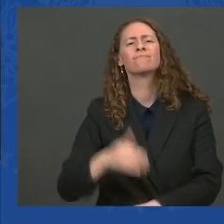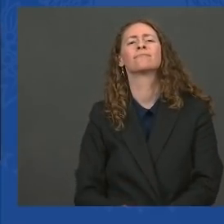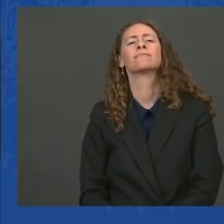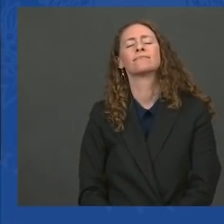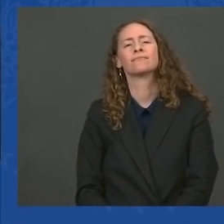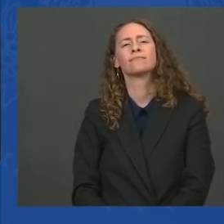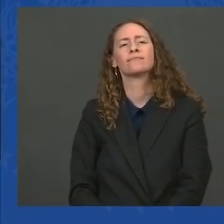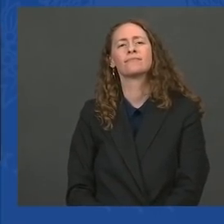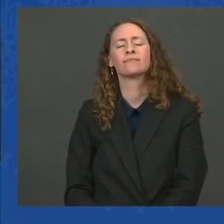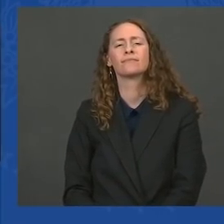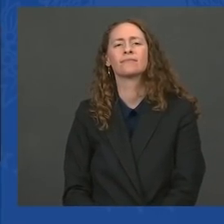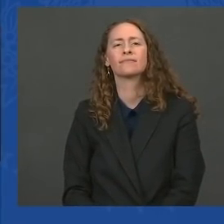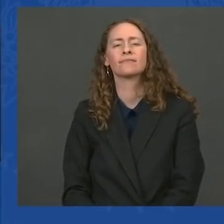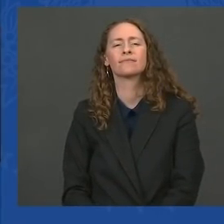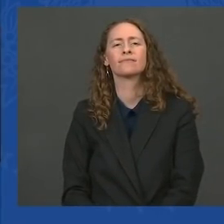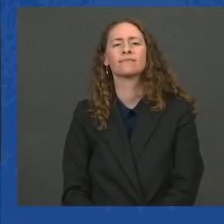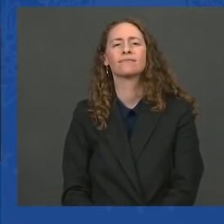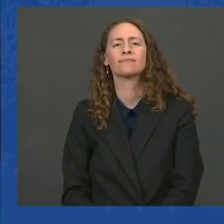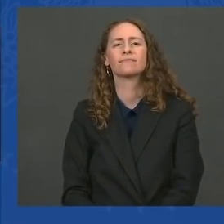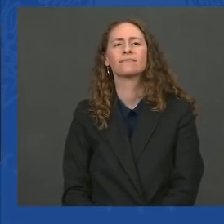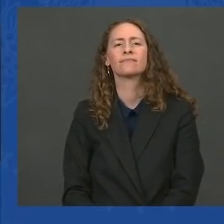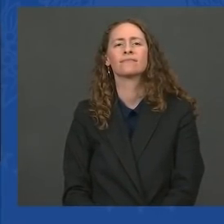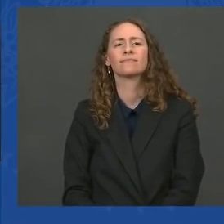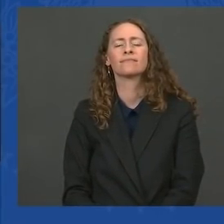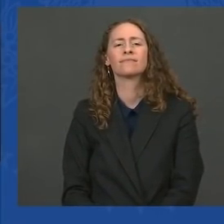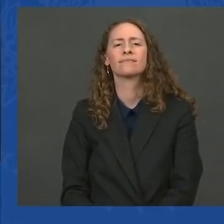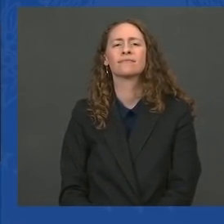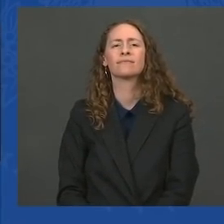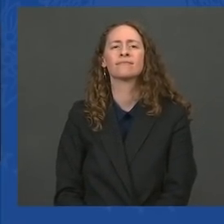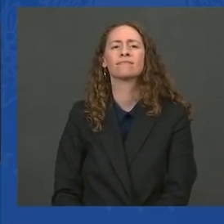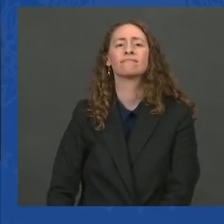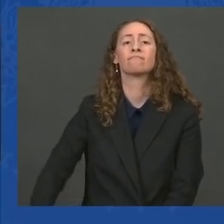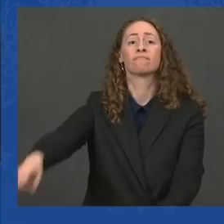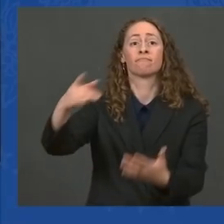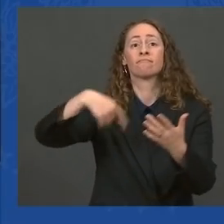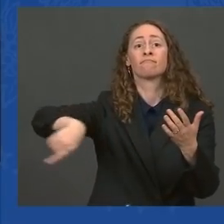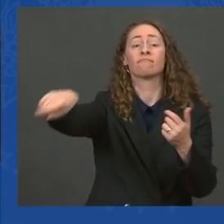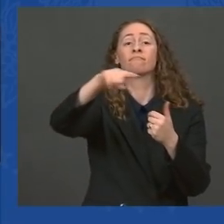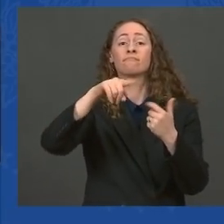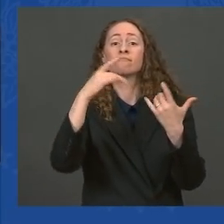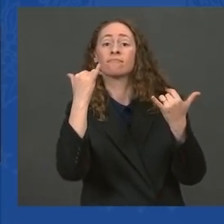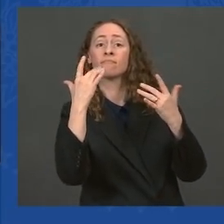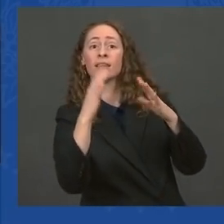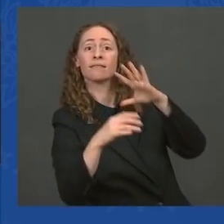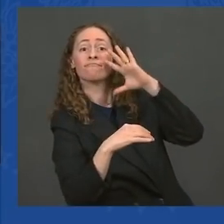And we can do more by helping the separated service members with backgrounds in healthcare continue their work in healthcare